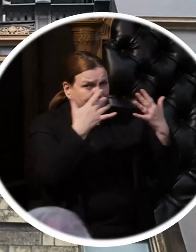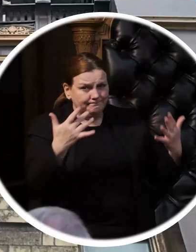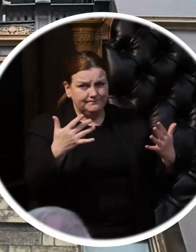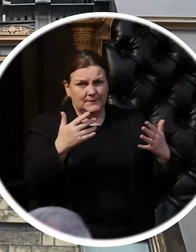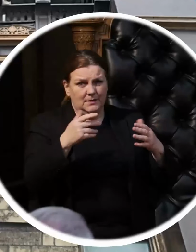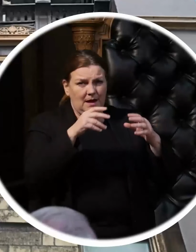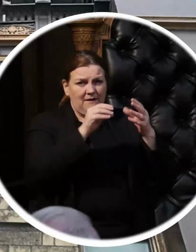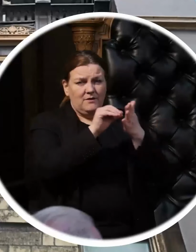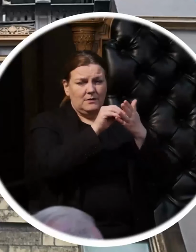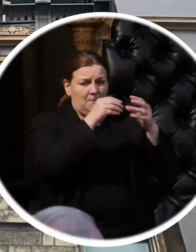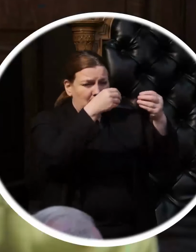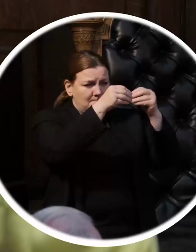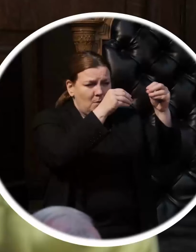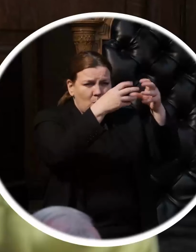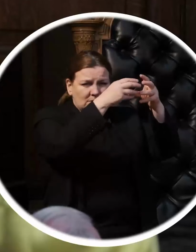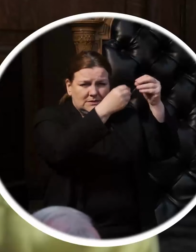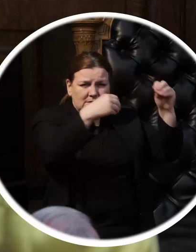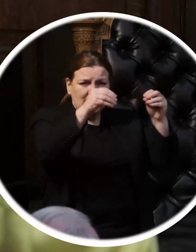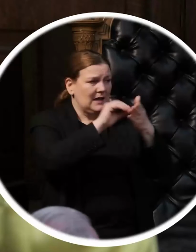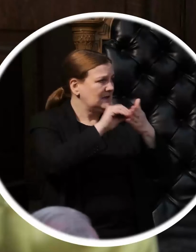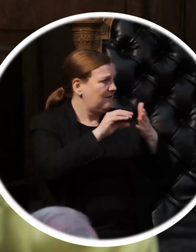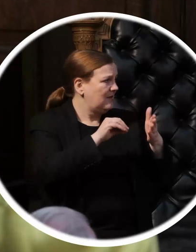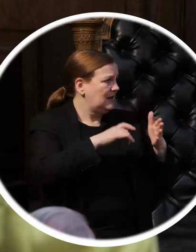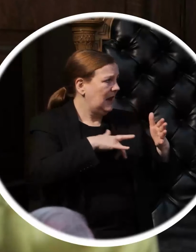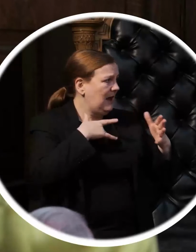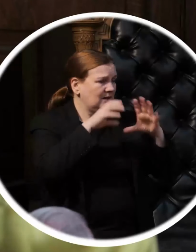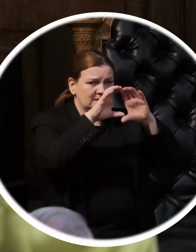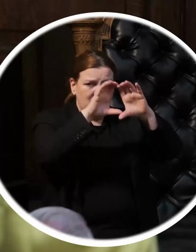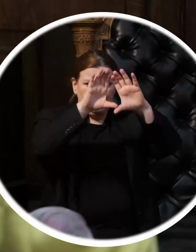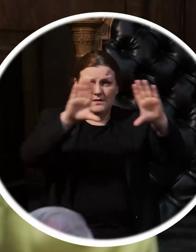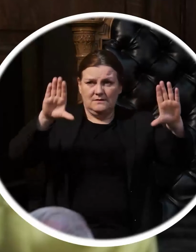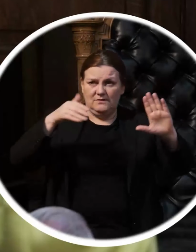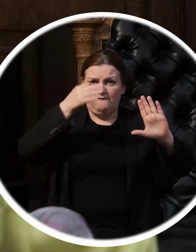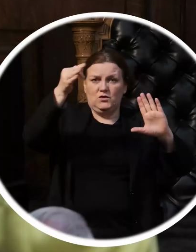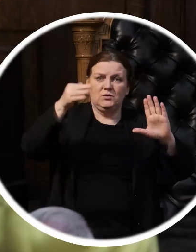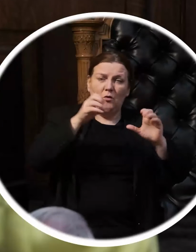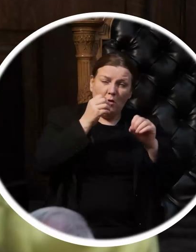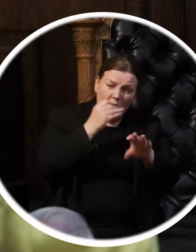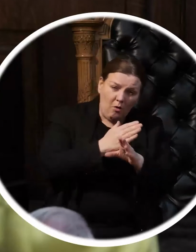mouldings and the liveliness of the façade, all generated by cast iron,